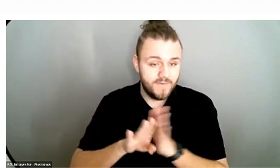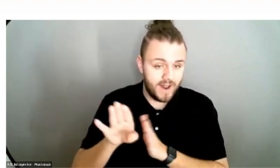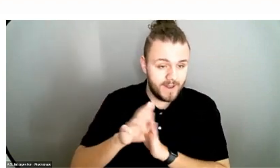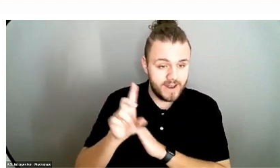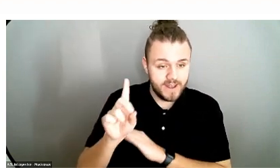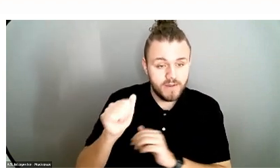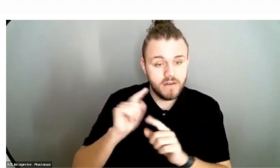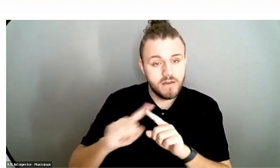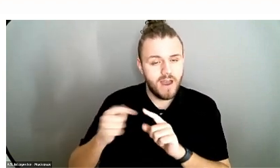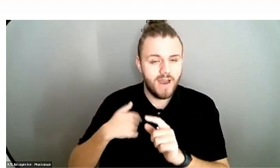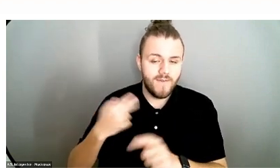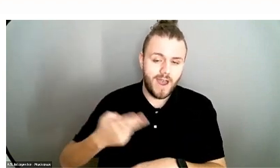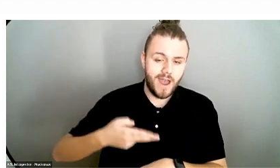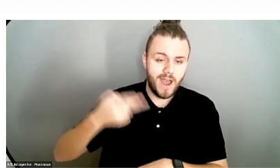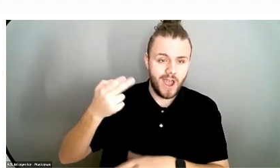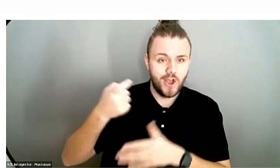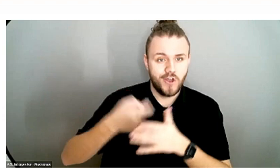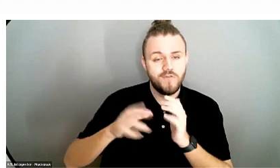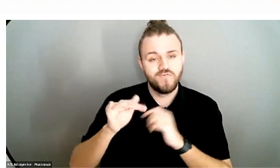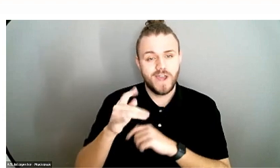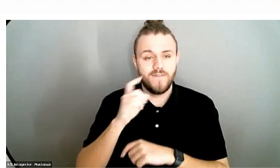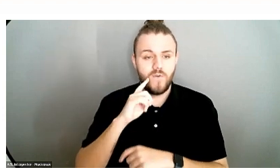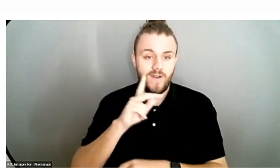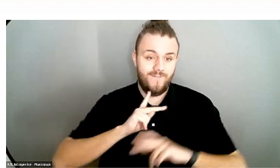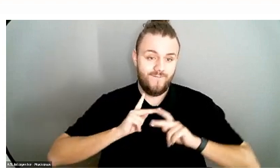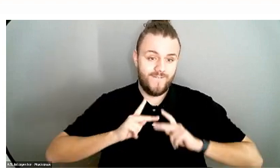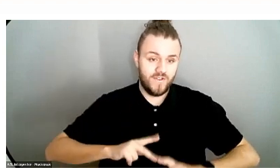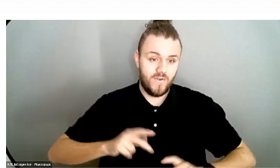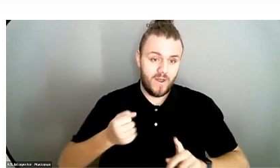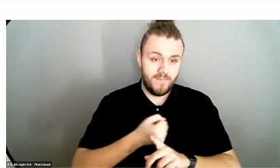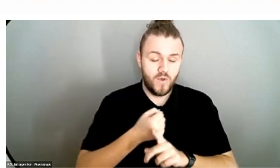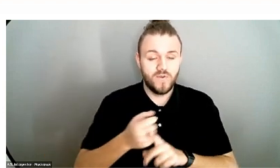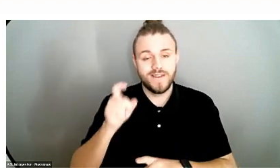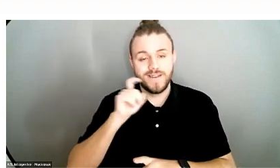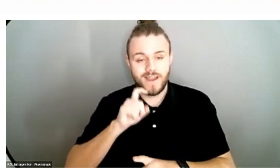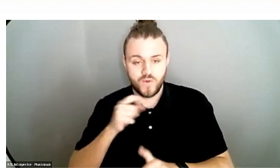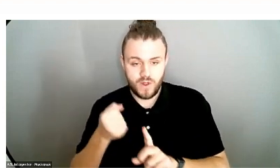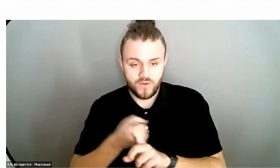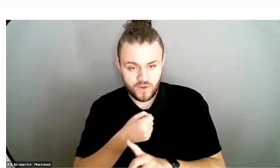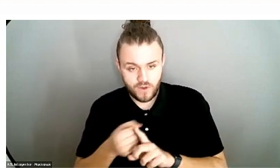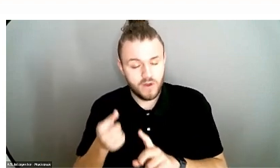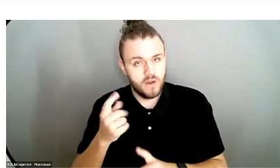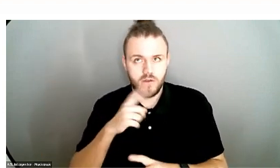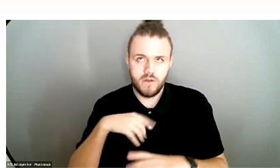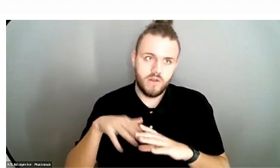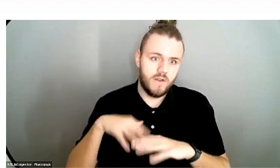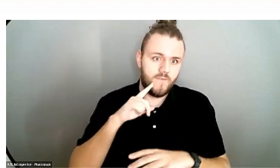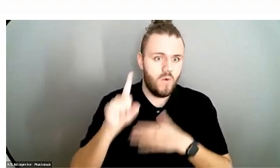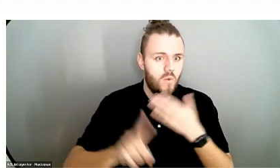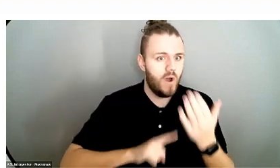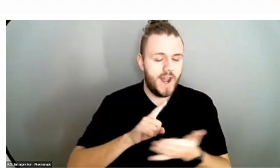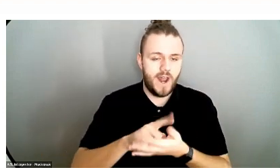have higher rates of physical abuse and sexual assault. We could talk for an entire hour just about that.